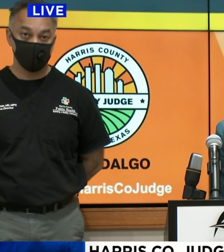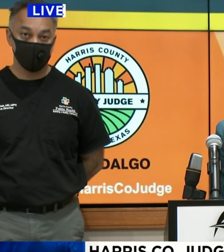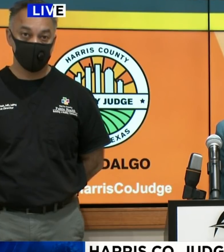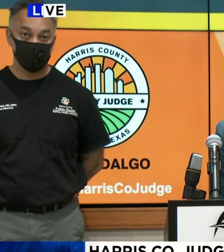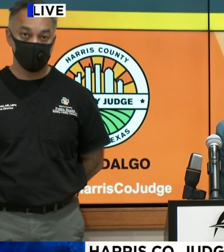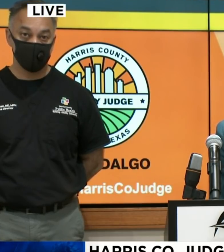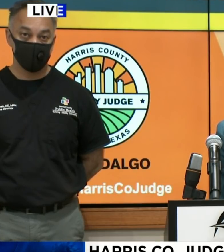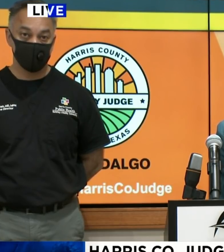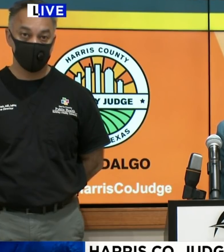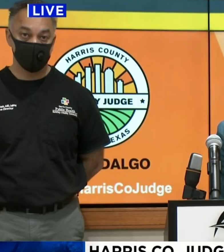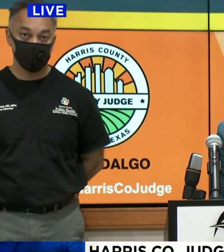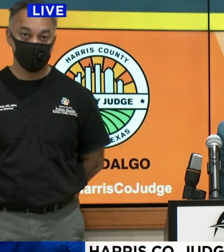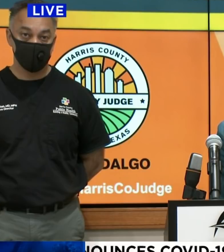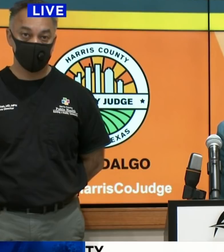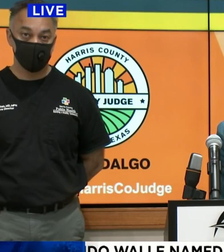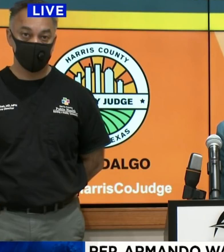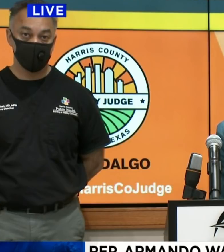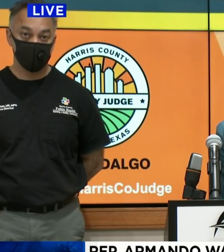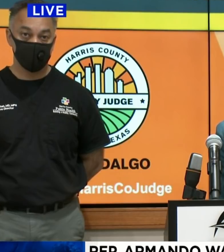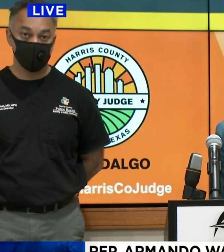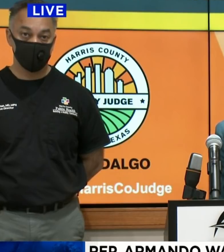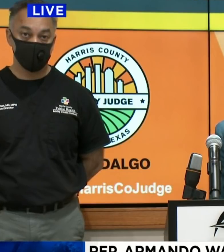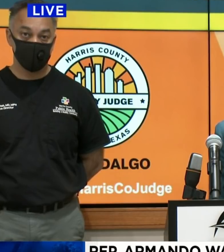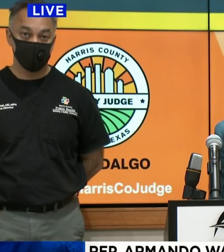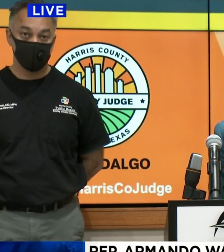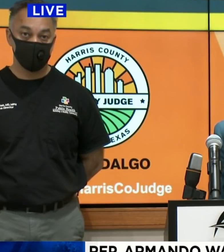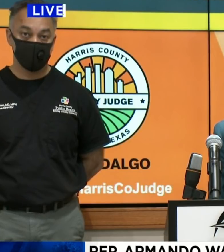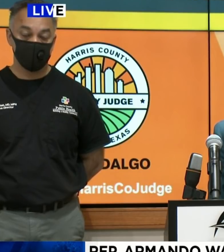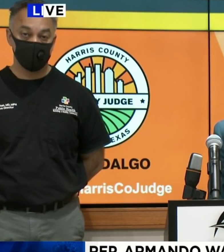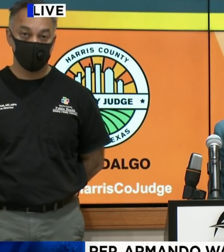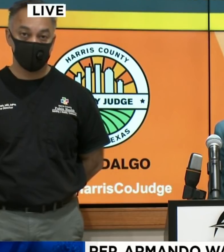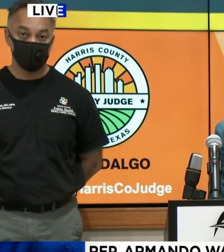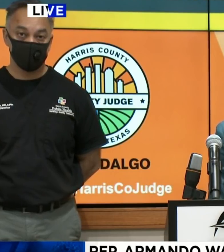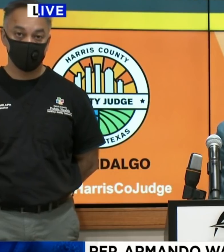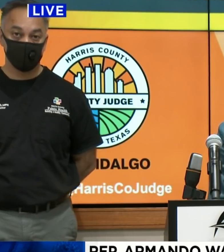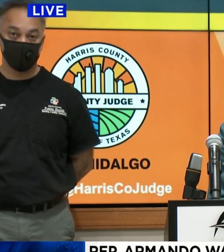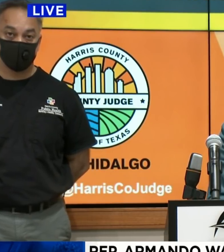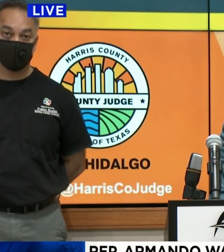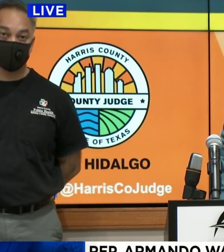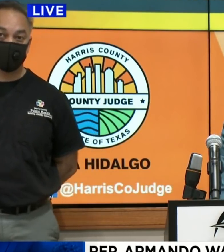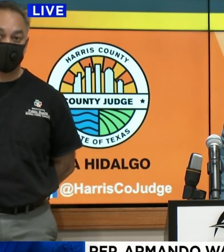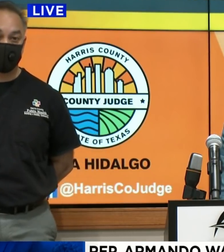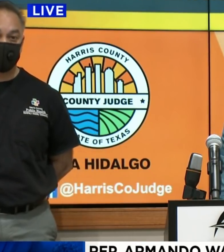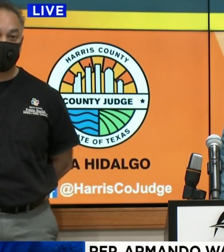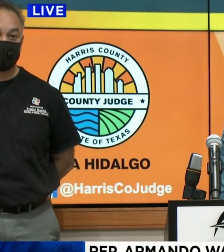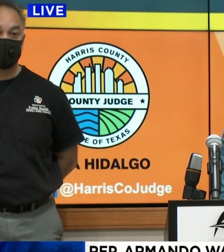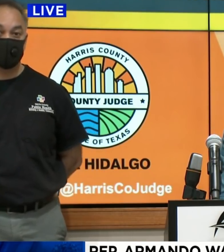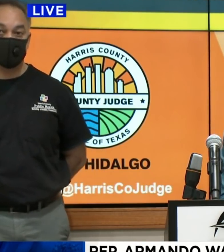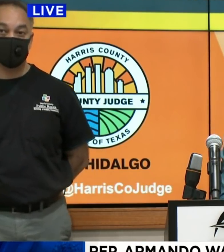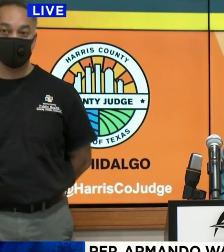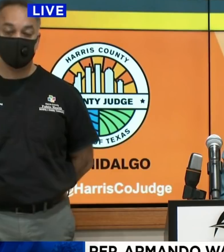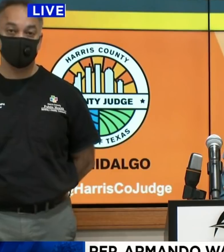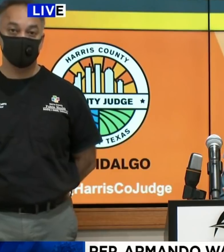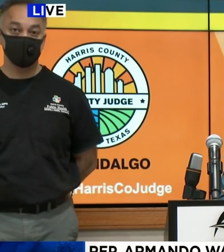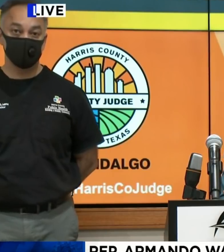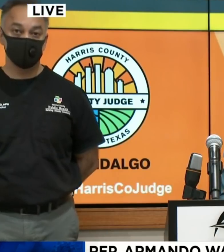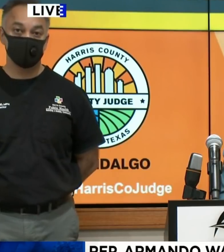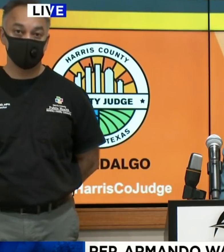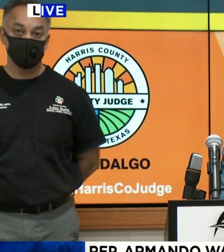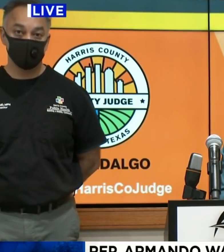up there can get results in a matter of 15 minutes. matter of 15 minutes. >> And regarding that in And regarding that in addition to expanding their addition to expanding their testing testing in that County, if you are